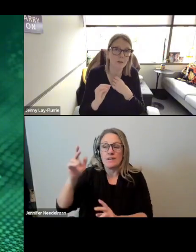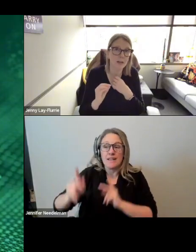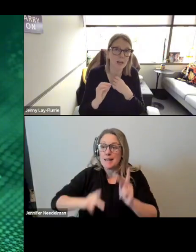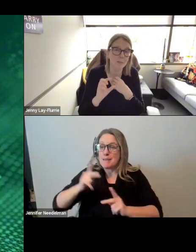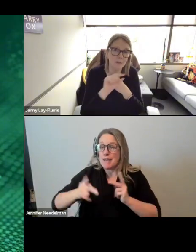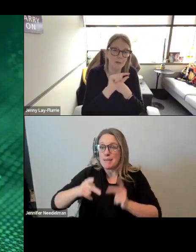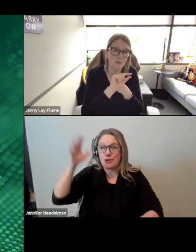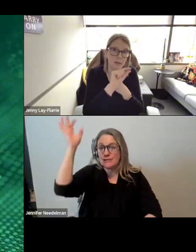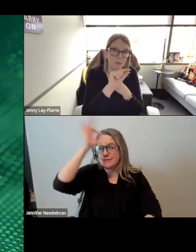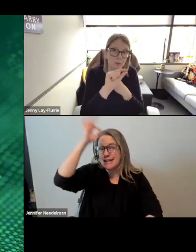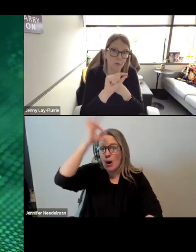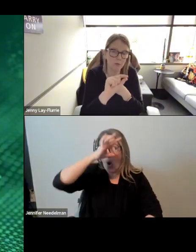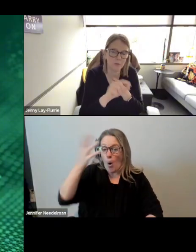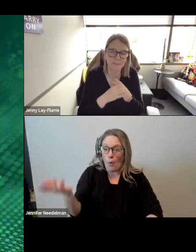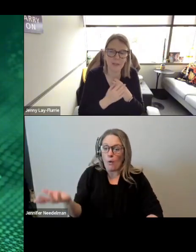A lot of it came under ease of use.